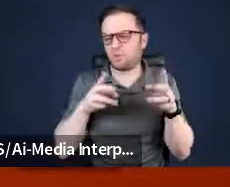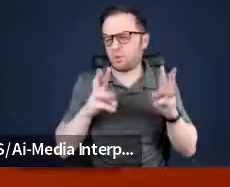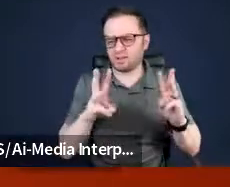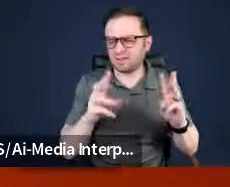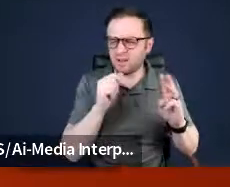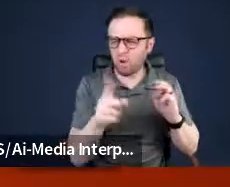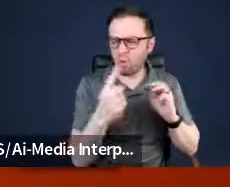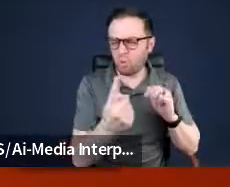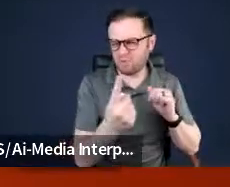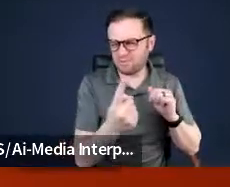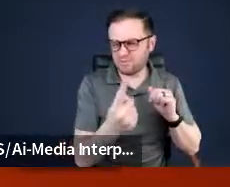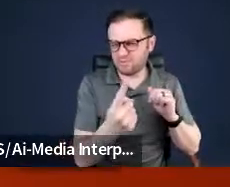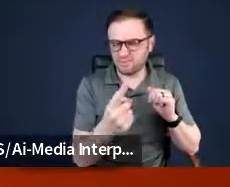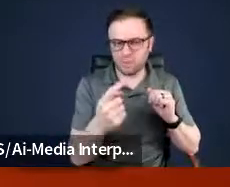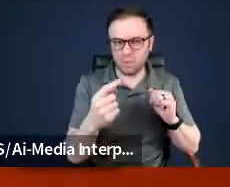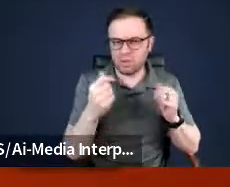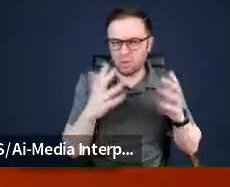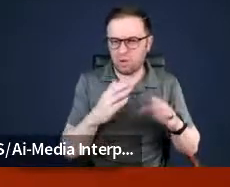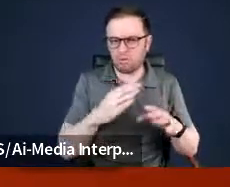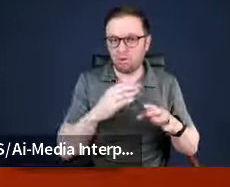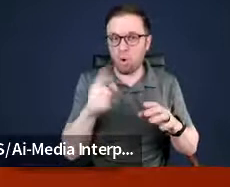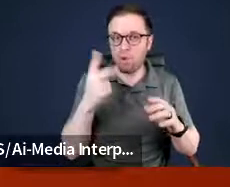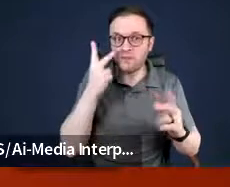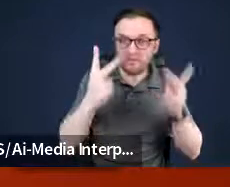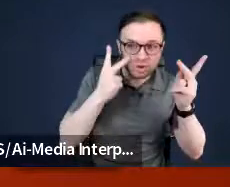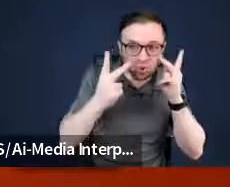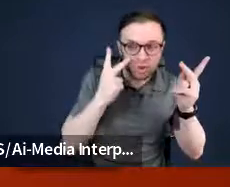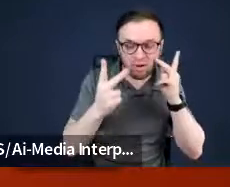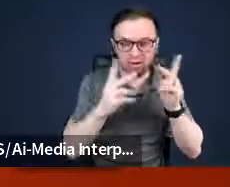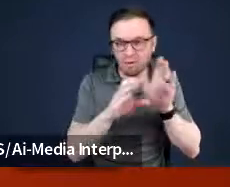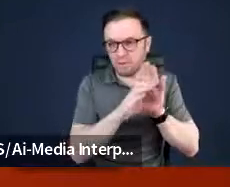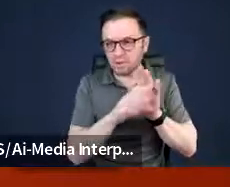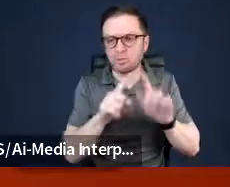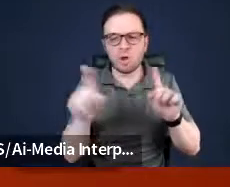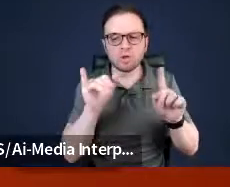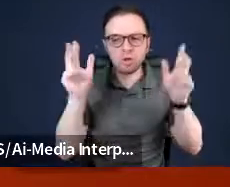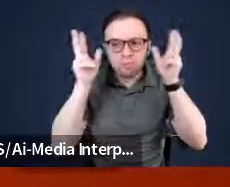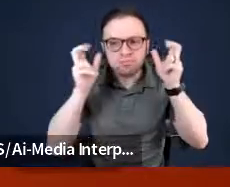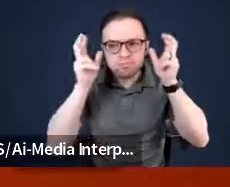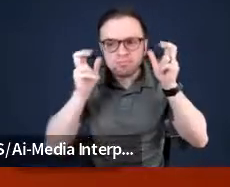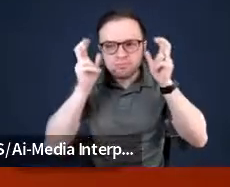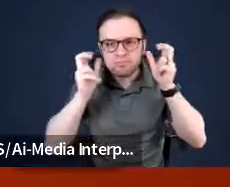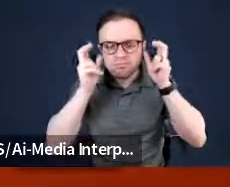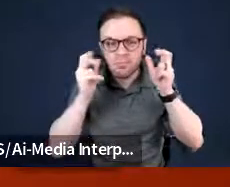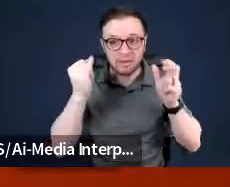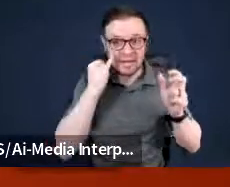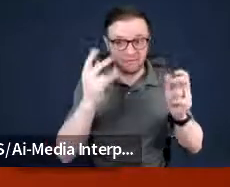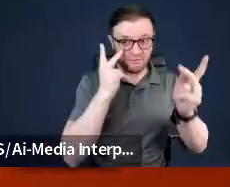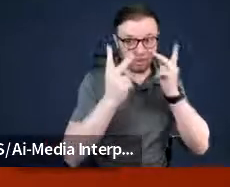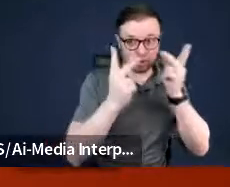needs to be available in multiple formats, we are not just for presenting information visually , we are also presenting at